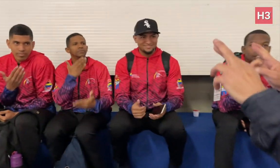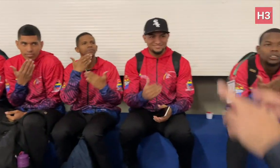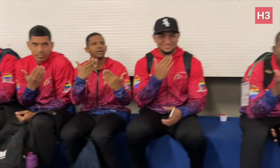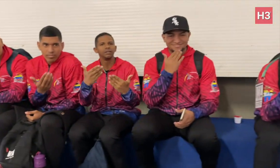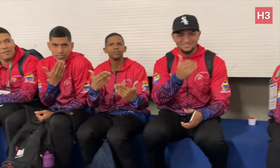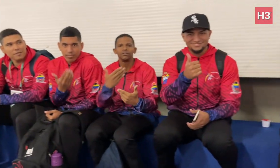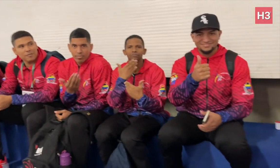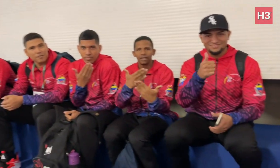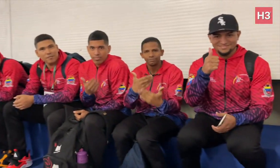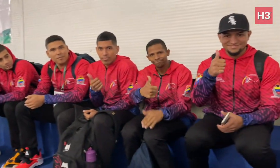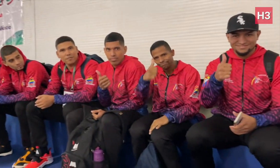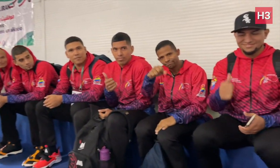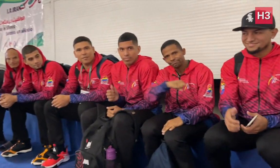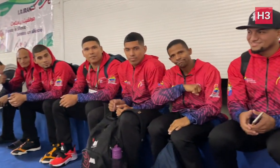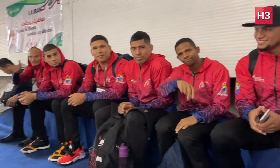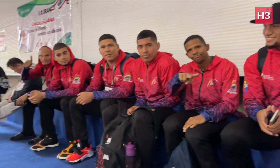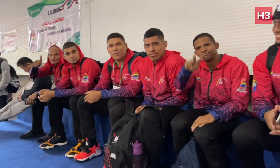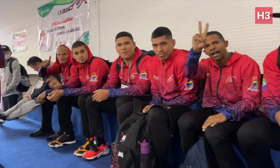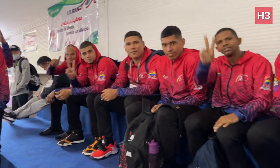Thank you.